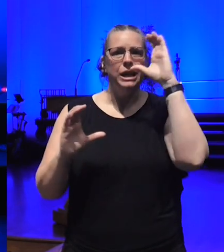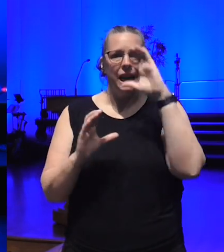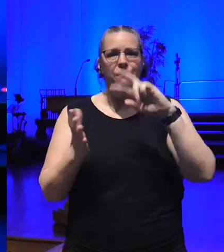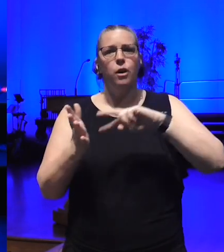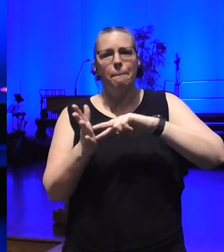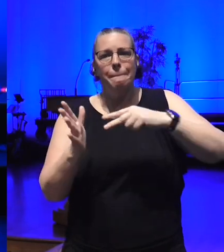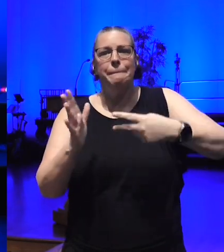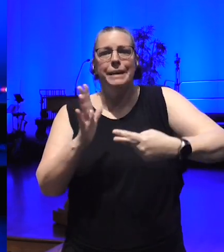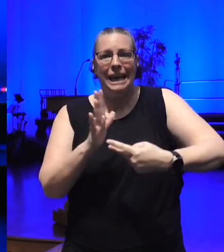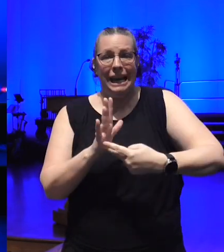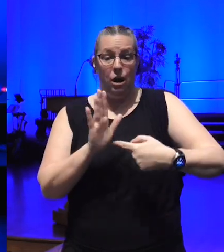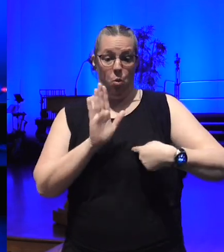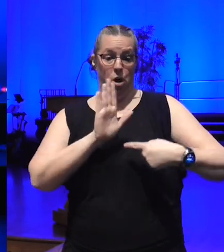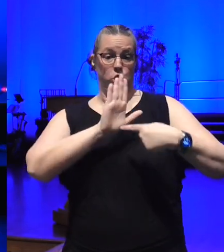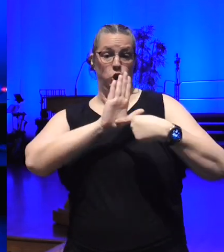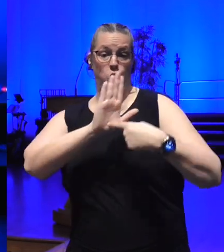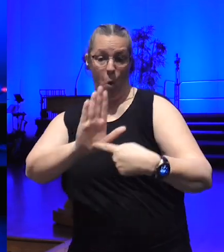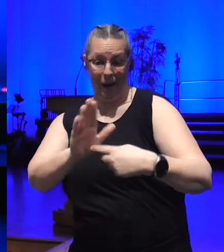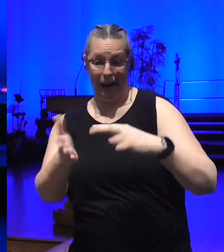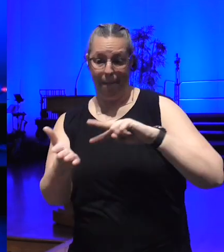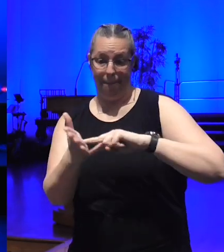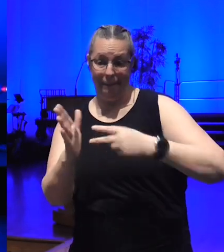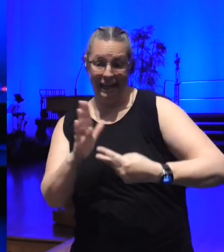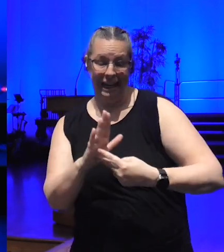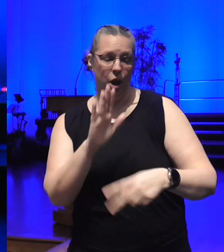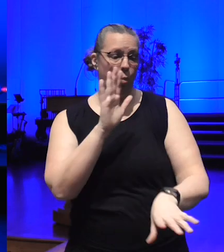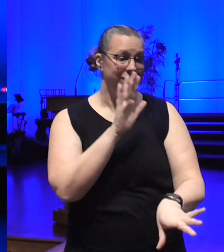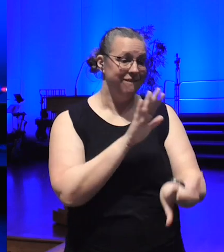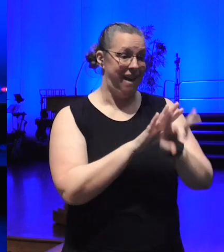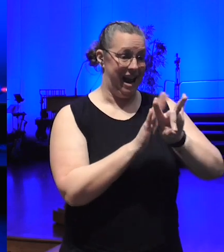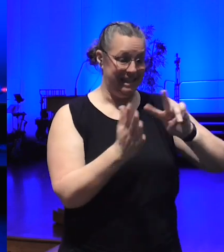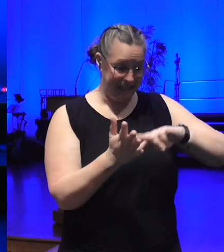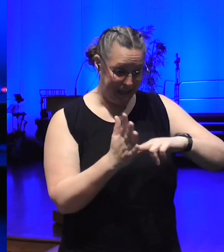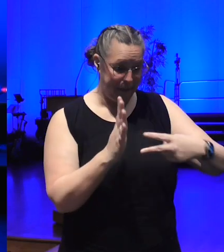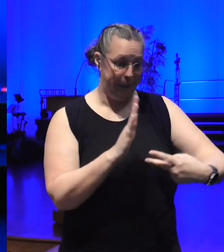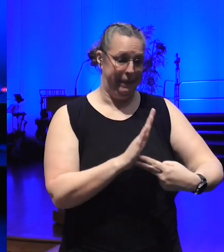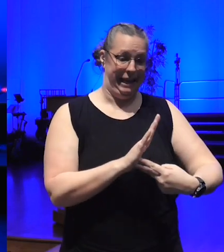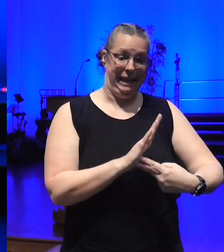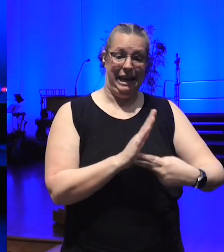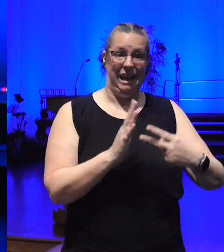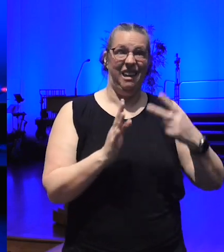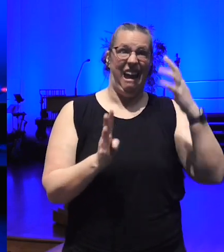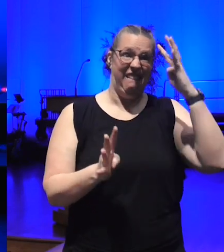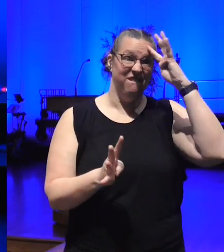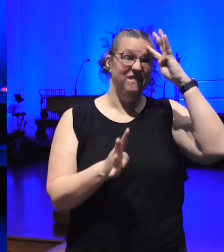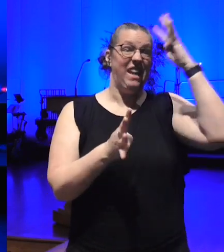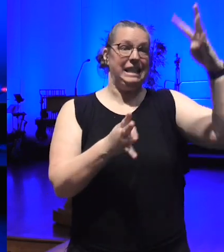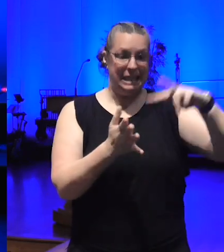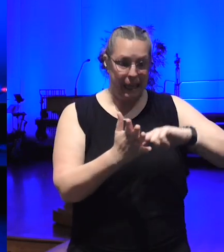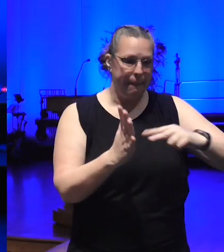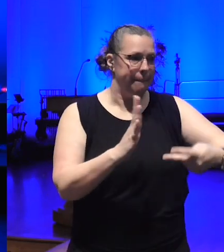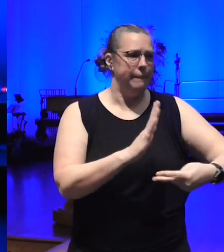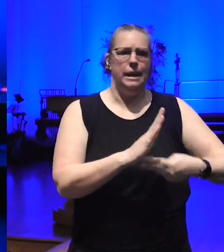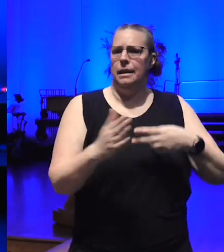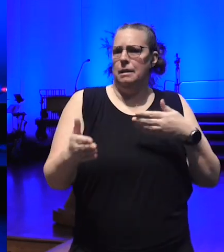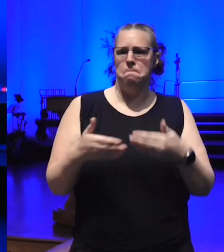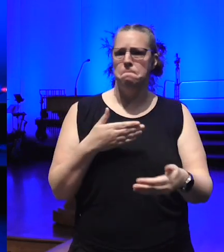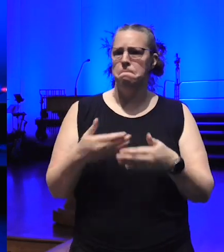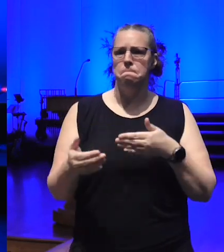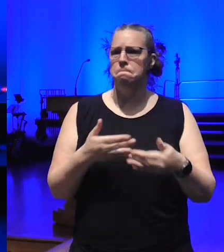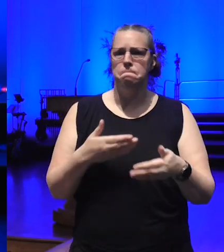we're revealing that meaning discovering that meaning inventing that meaning or co-creating